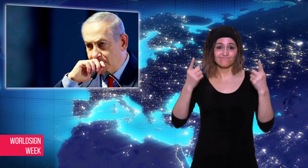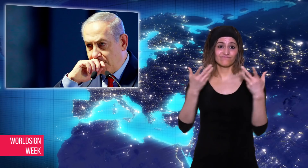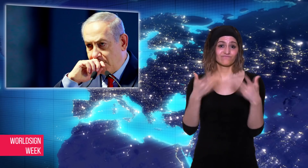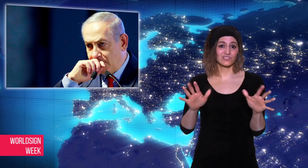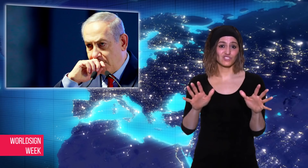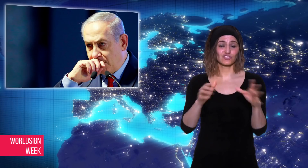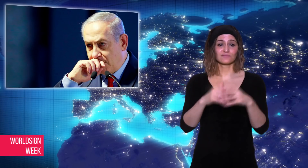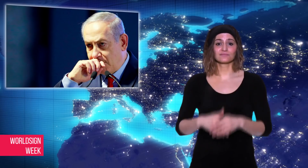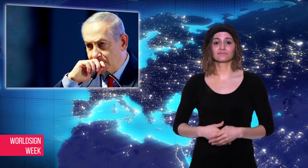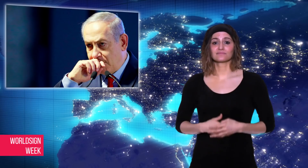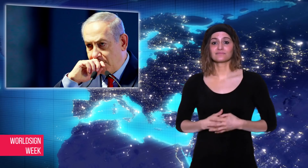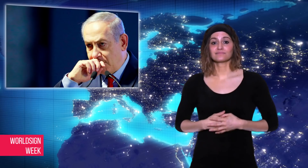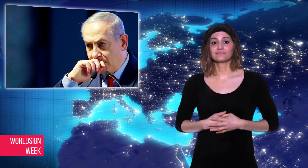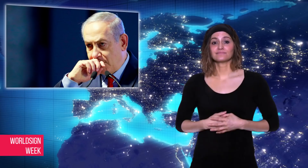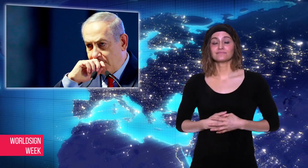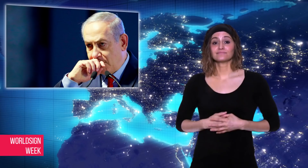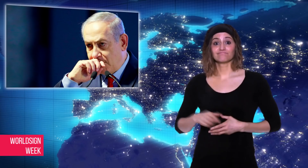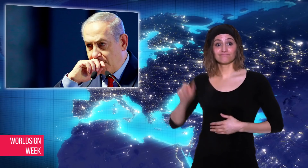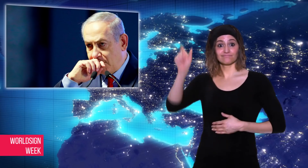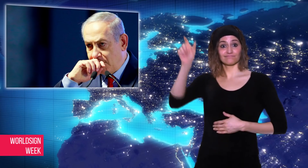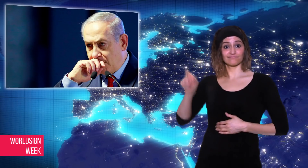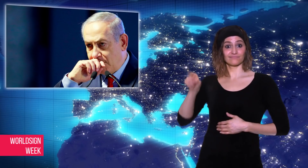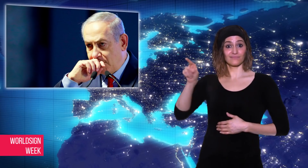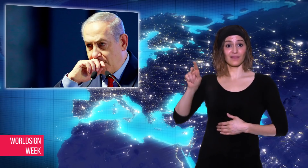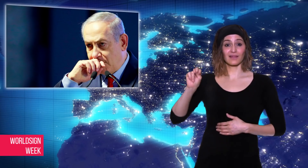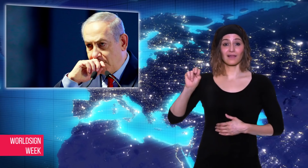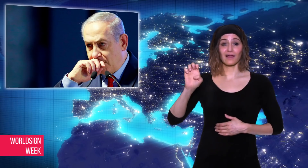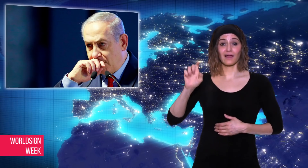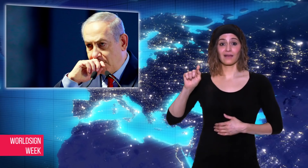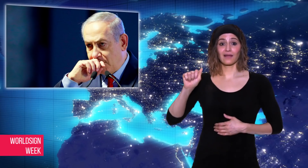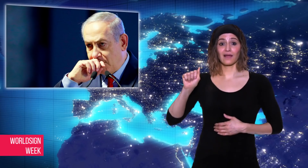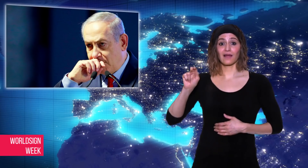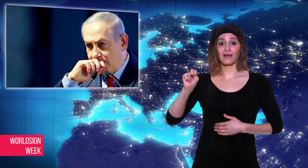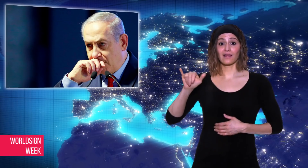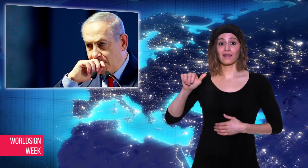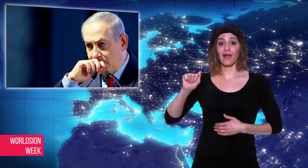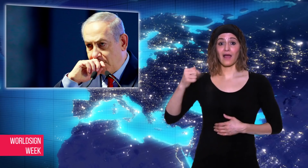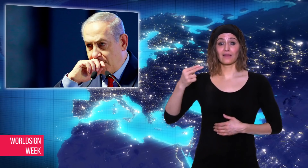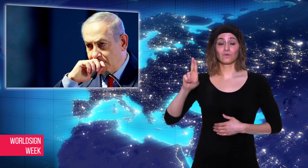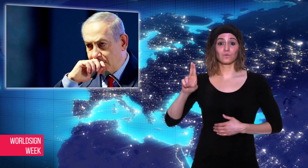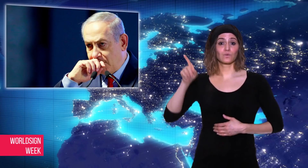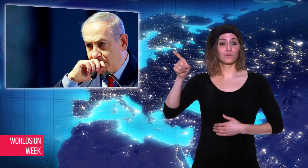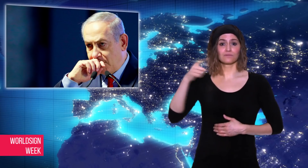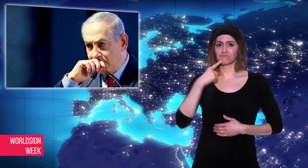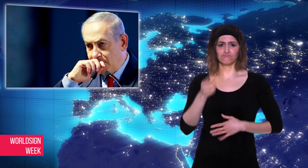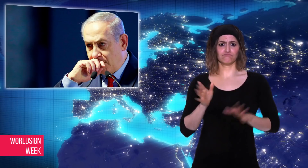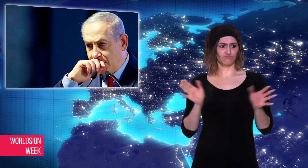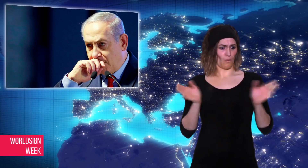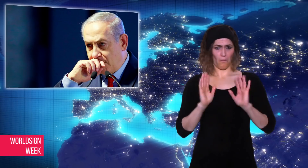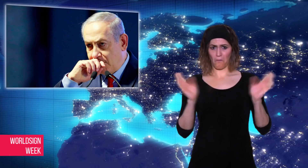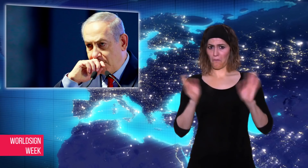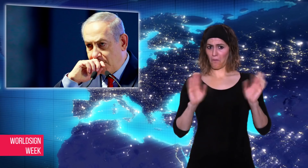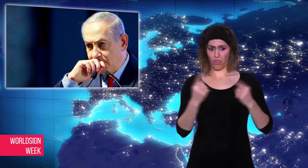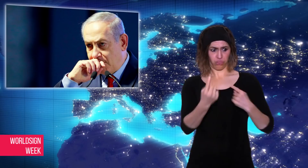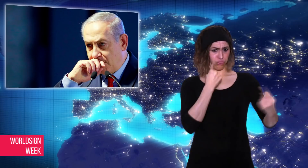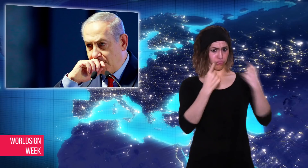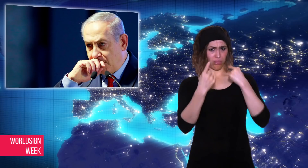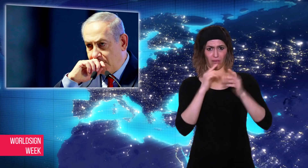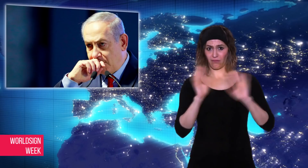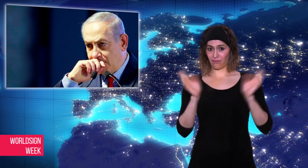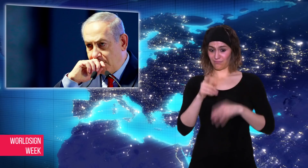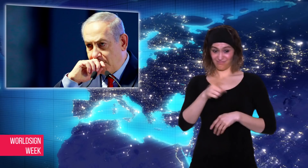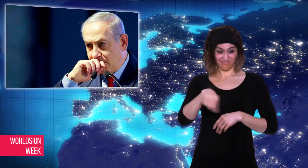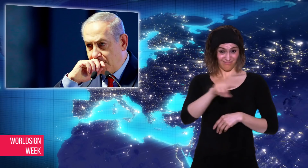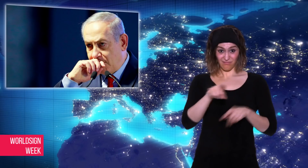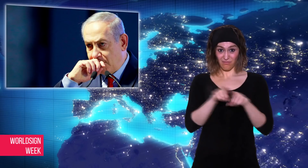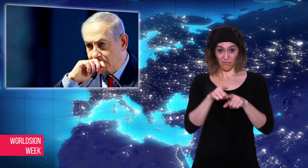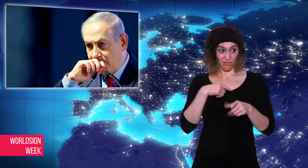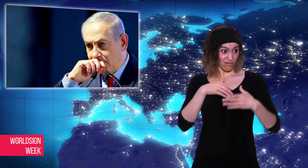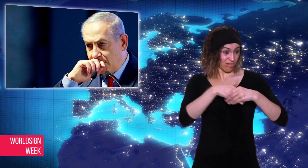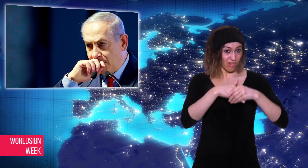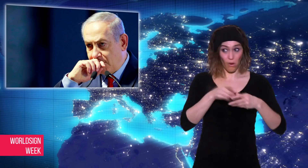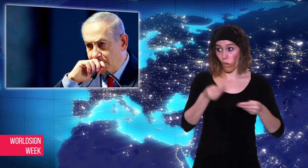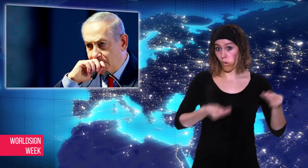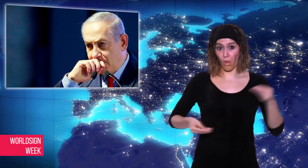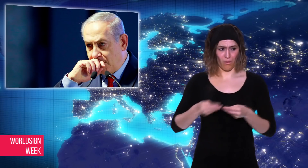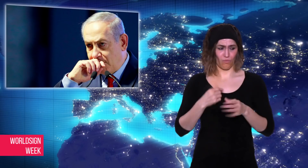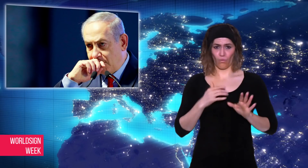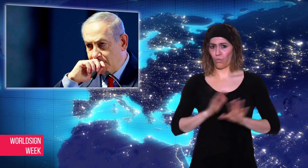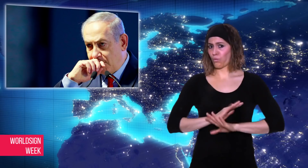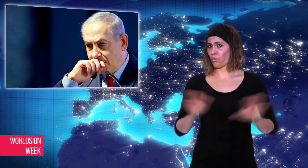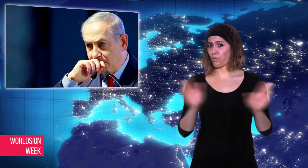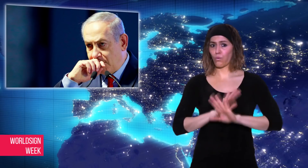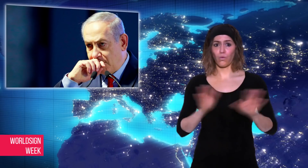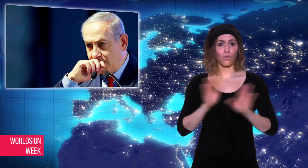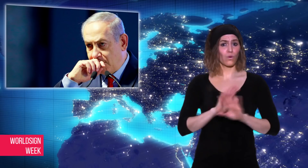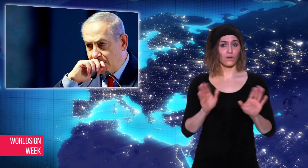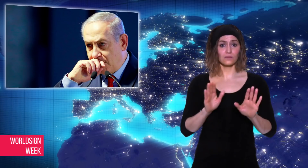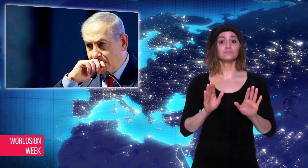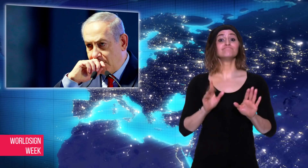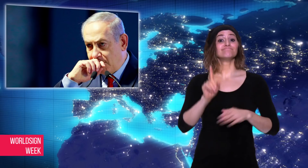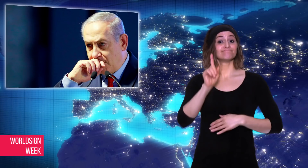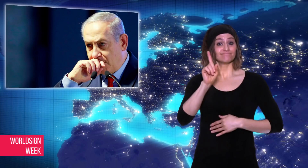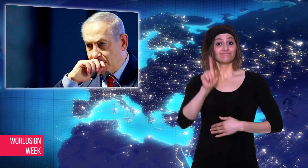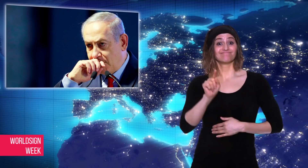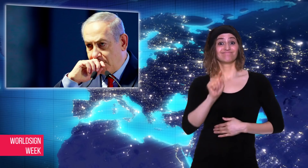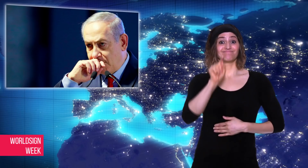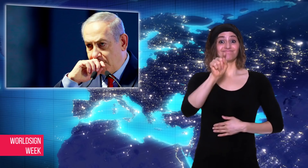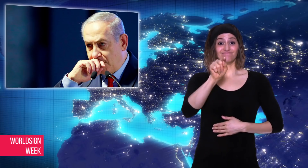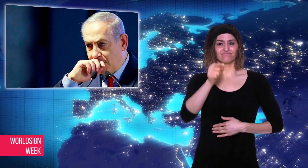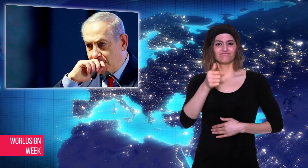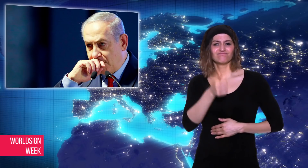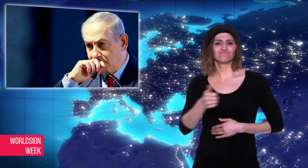The attorney general will need to decide whether Netanyahu